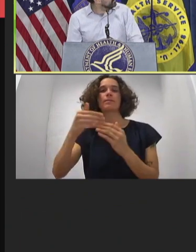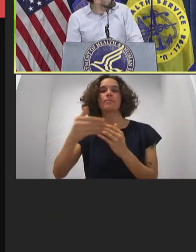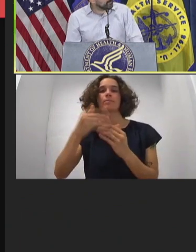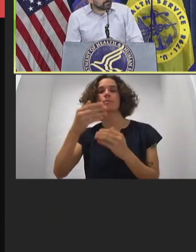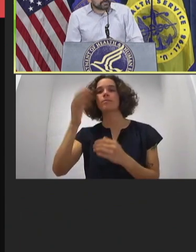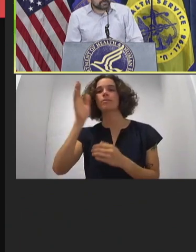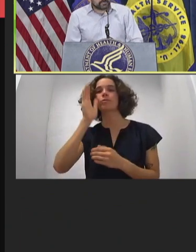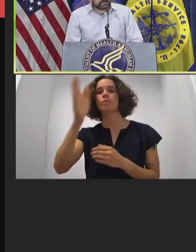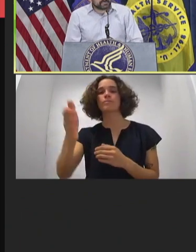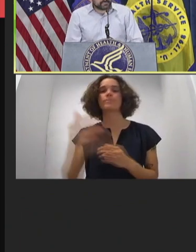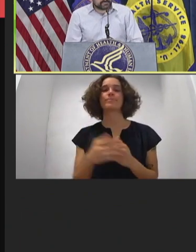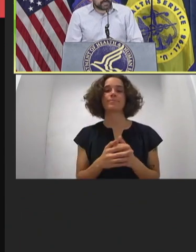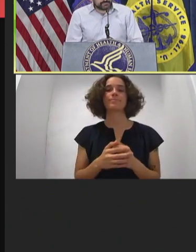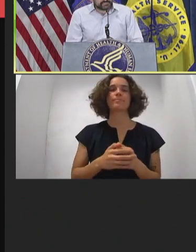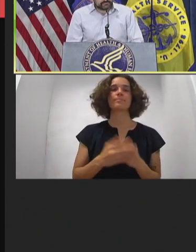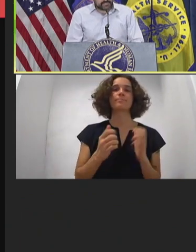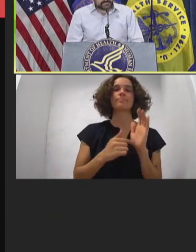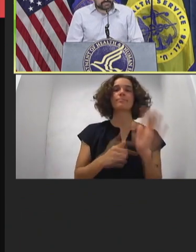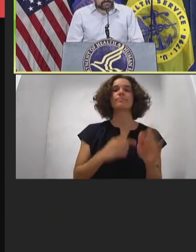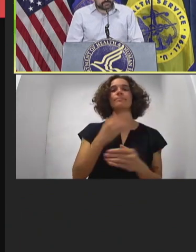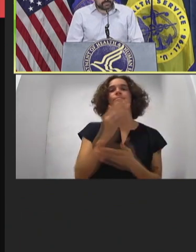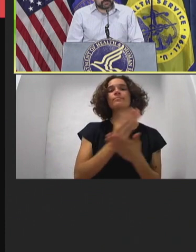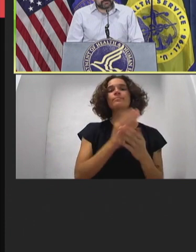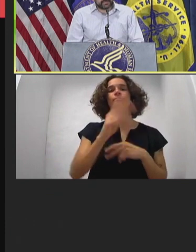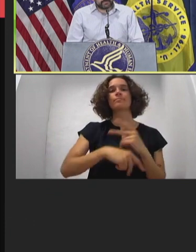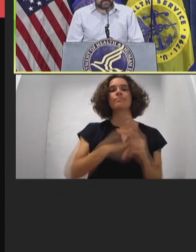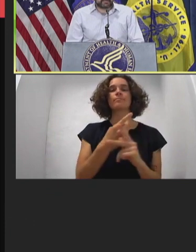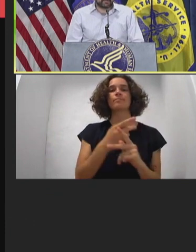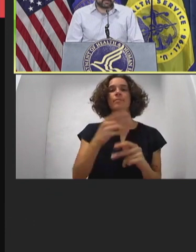I want to show you some of the types of vaccines that are under development. Currently,